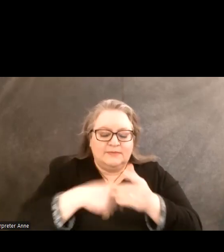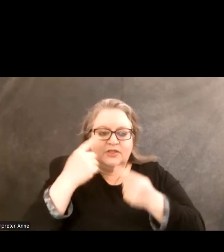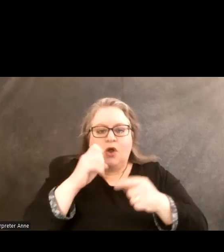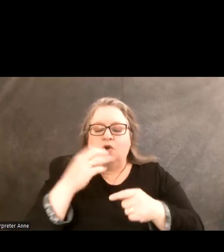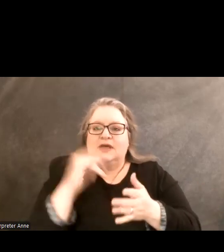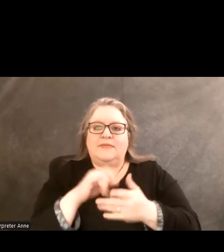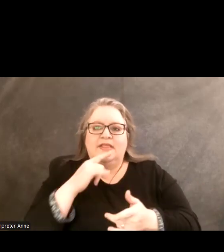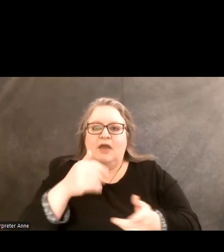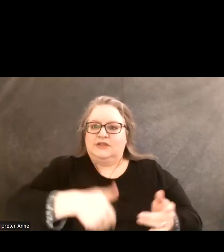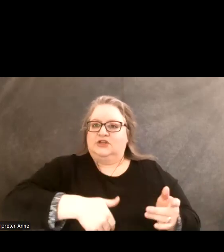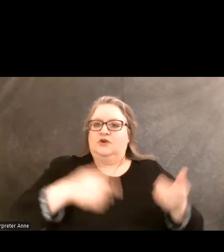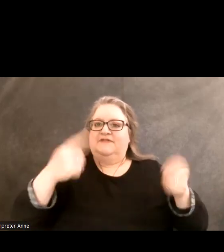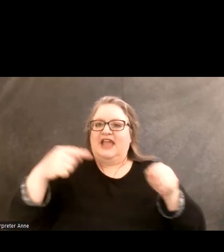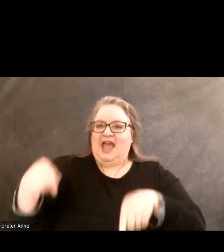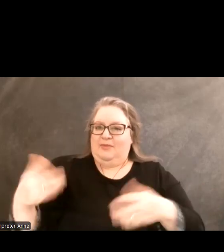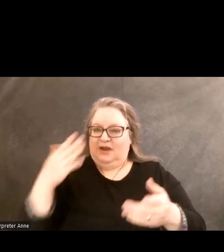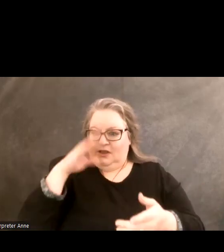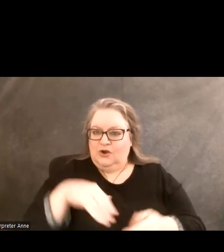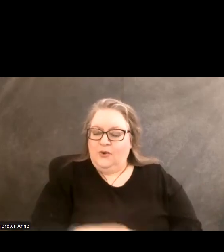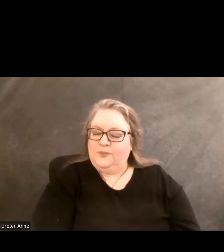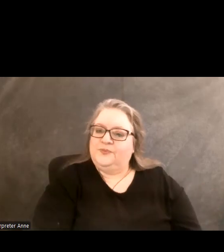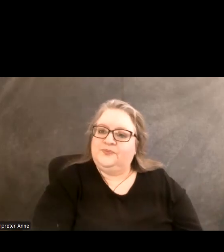intuitively happening, you know?